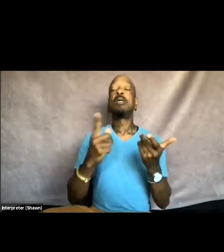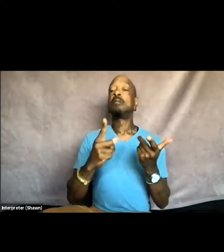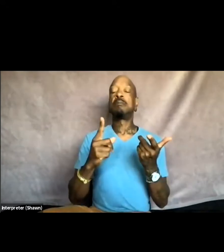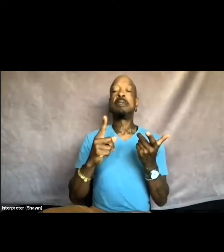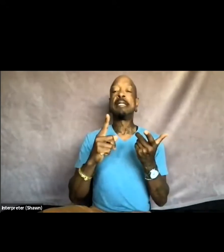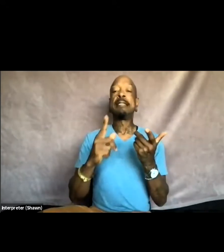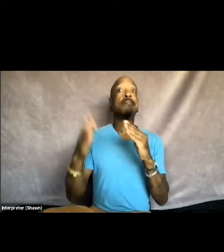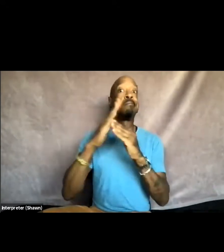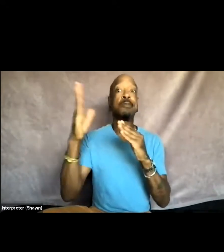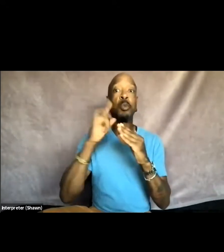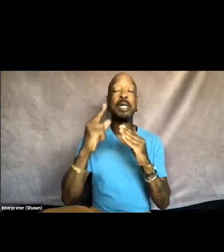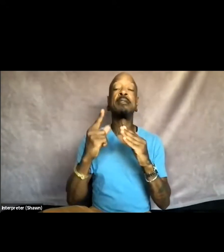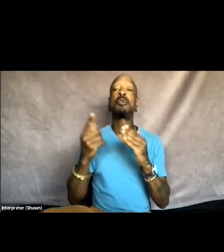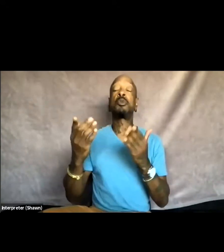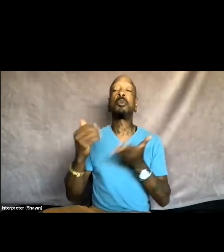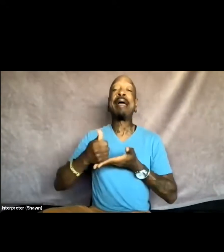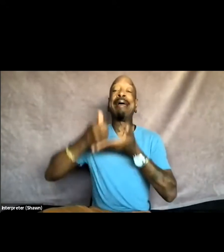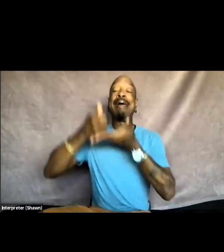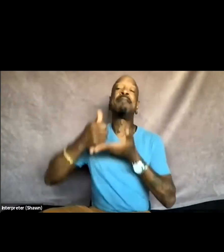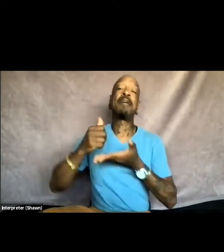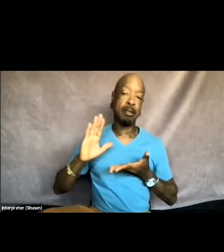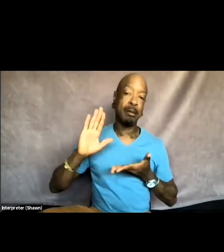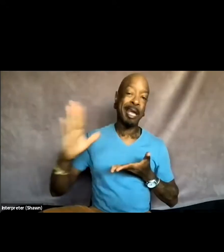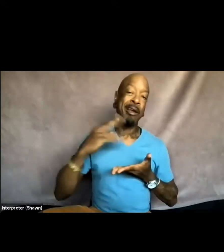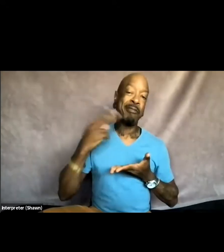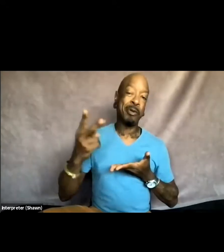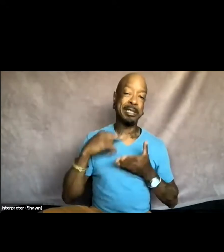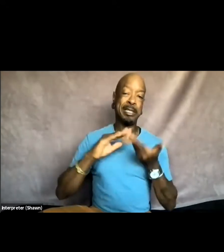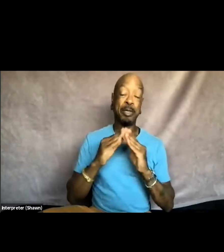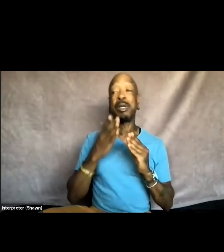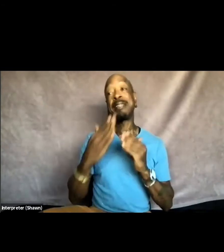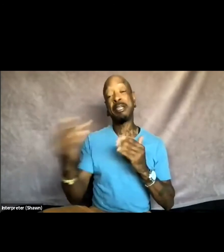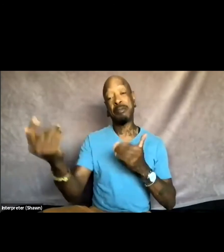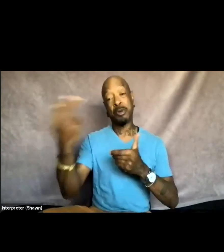and then I want to thank you all for spending your afternoon with us and so without further